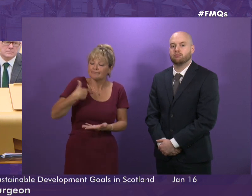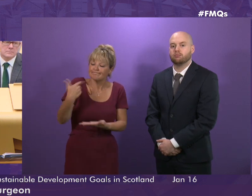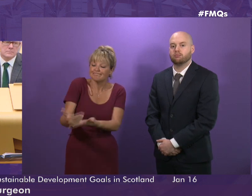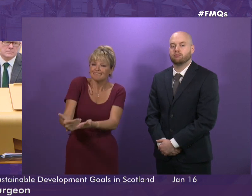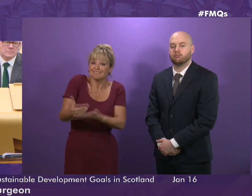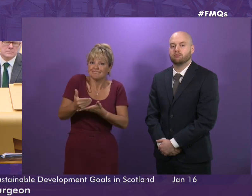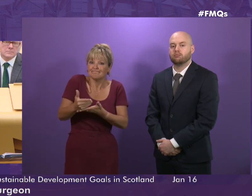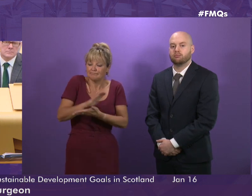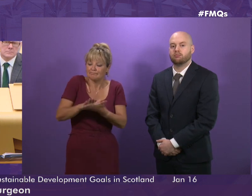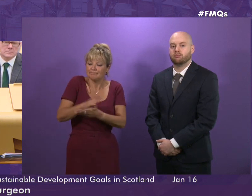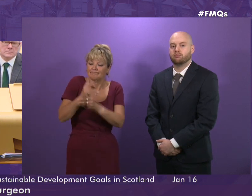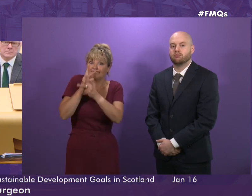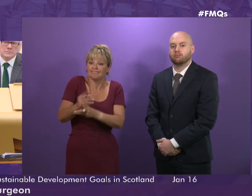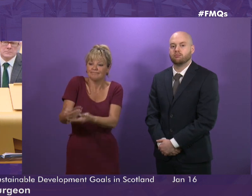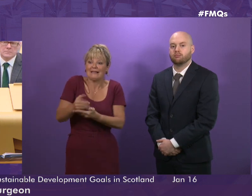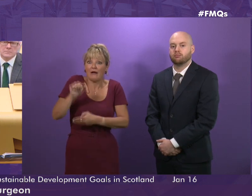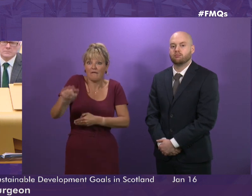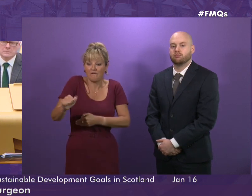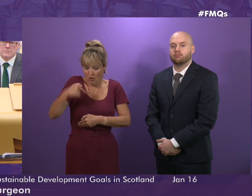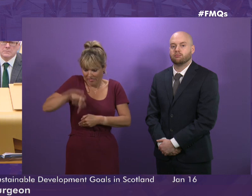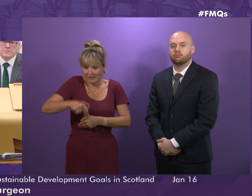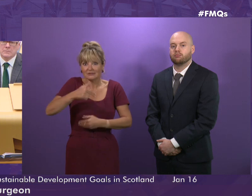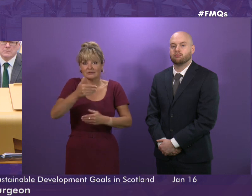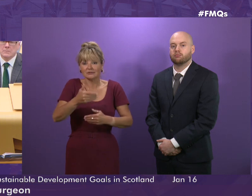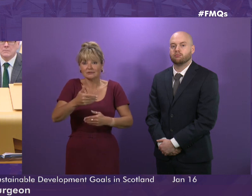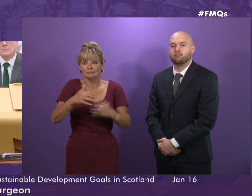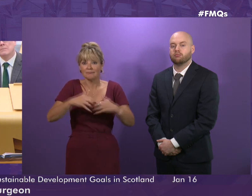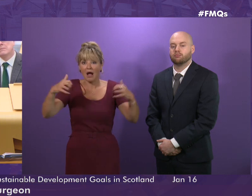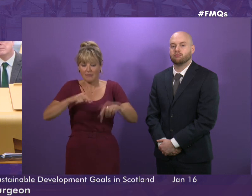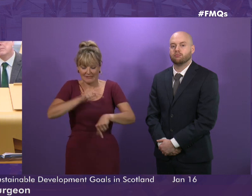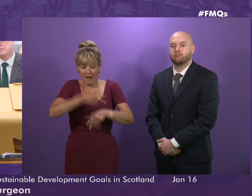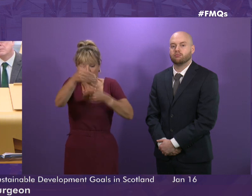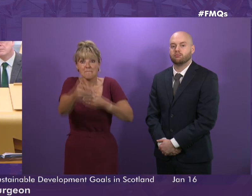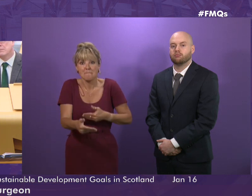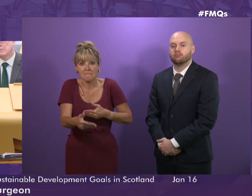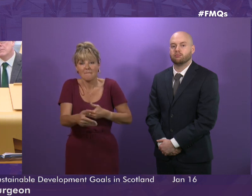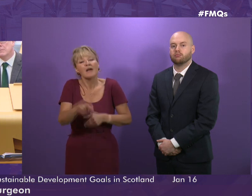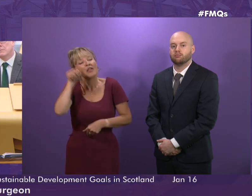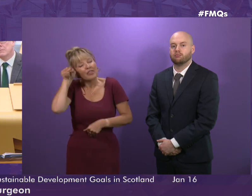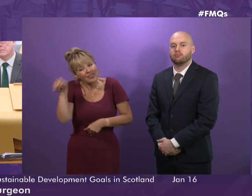recent weeks in response, I think, to Willie Rennie, will be relevant in the on-going budget